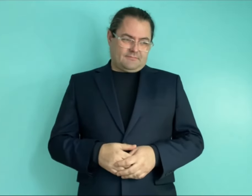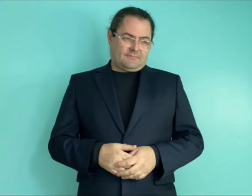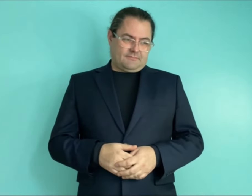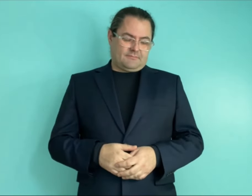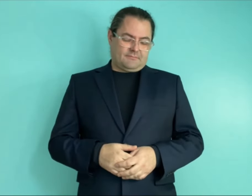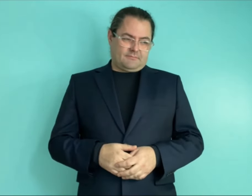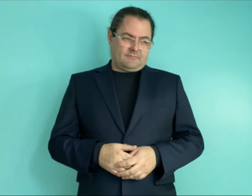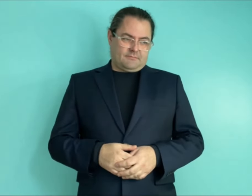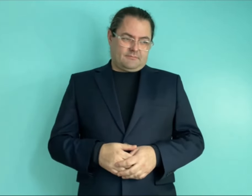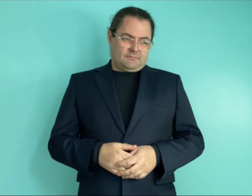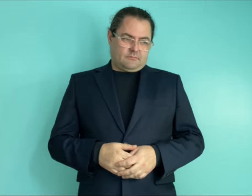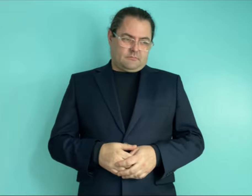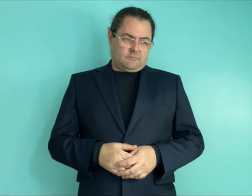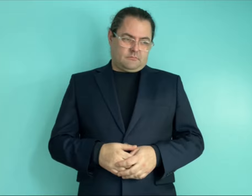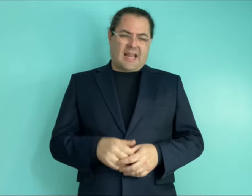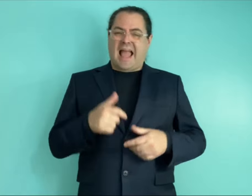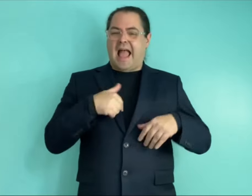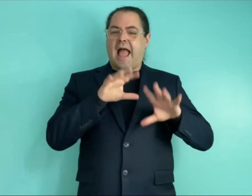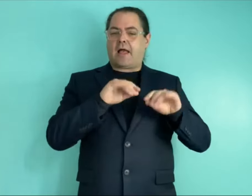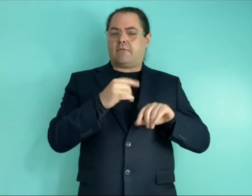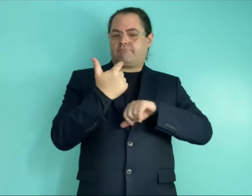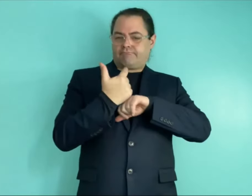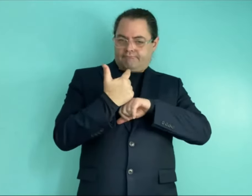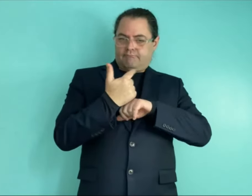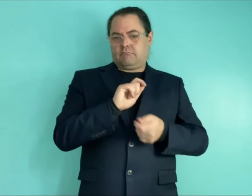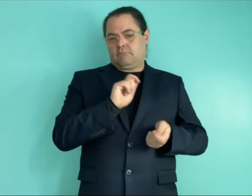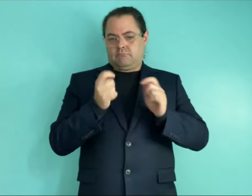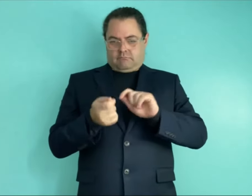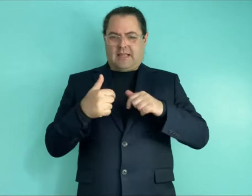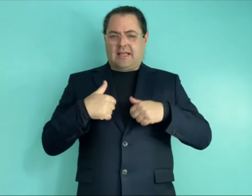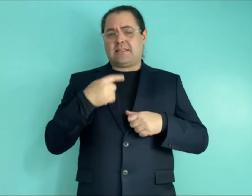if we do. Yeah. No, I'm saying that someone from the African Union commission here in